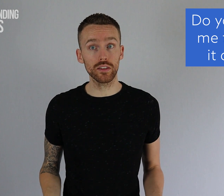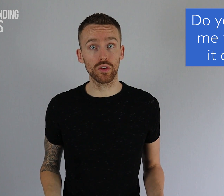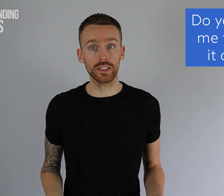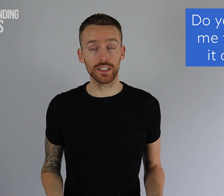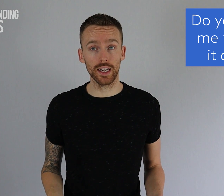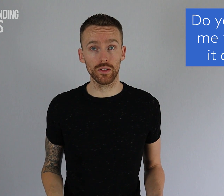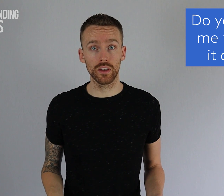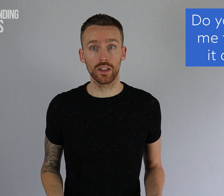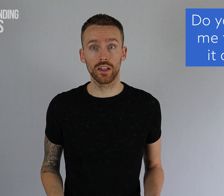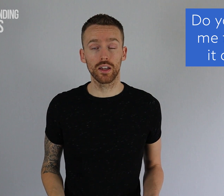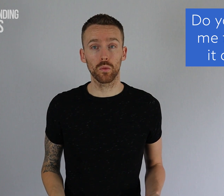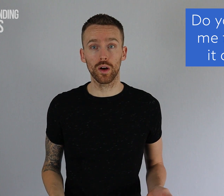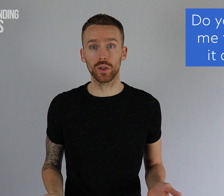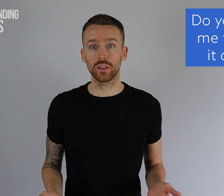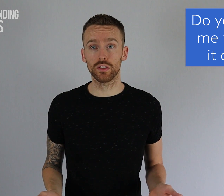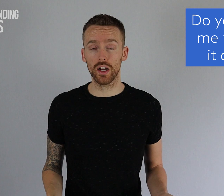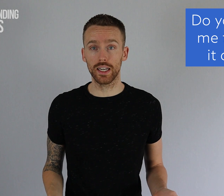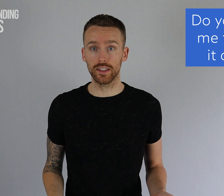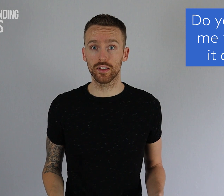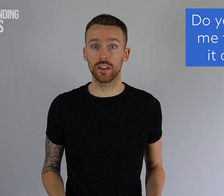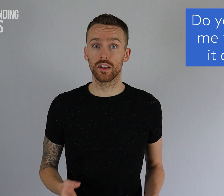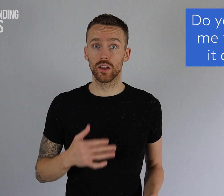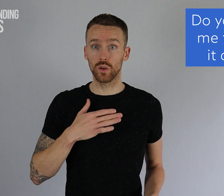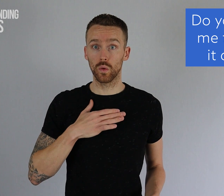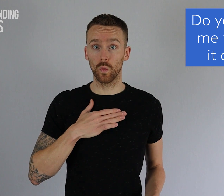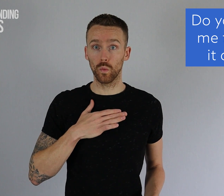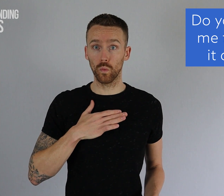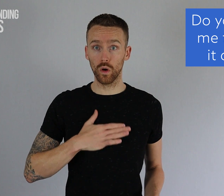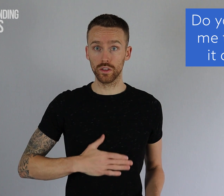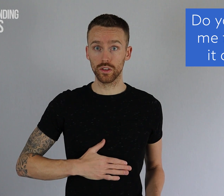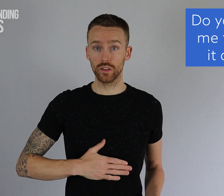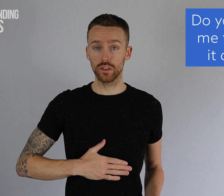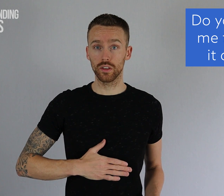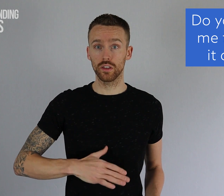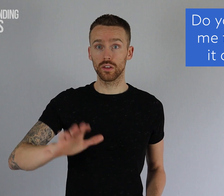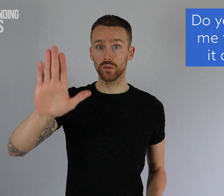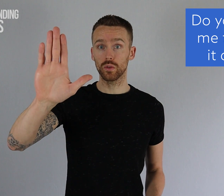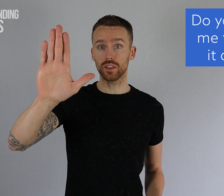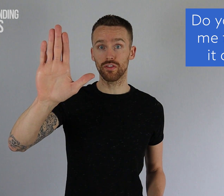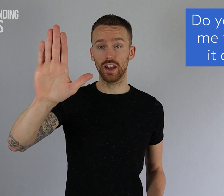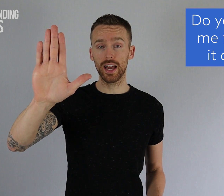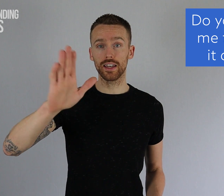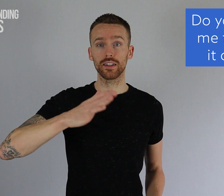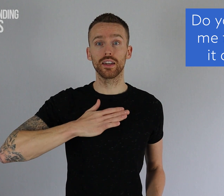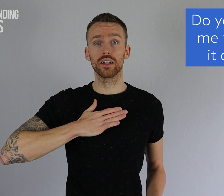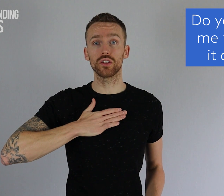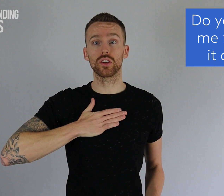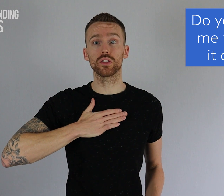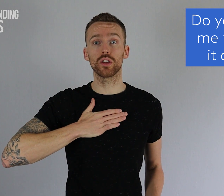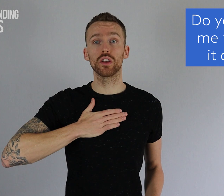to write it down? What I'm going to sign is, want which is a flat hand and you're just